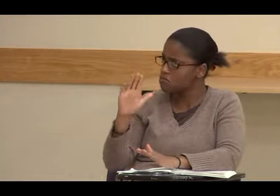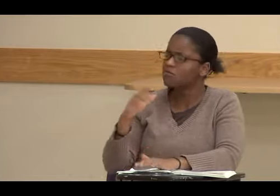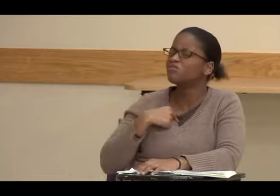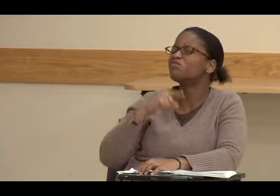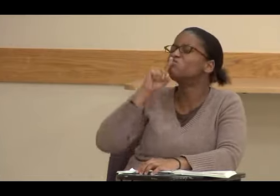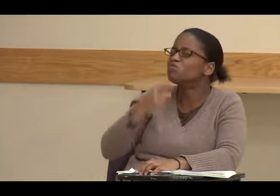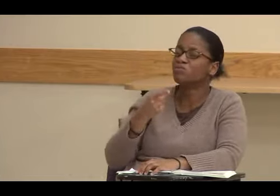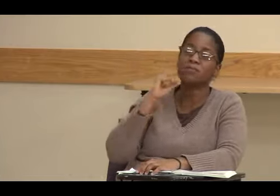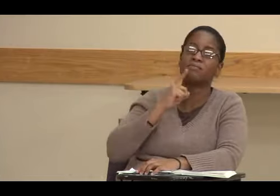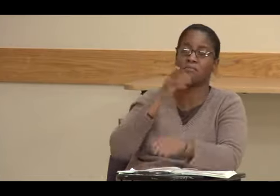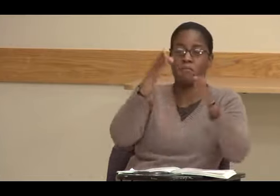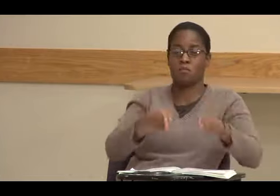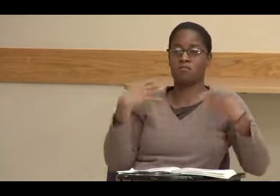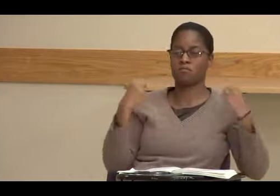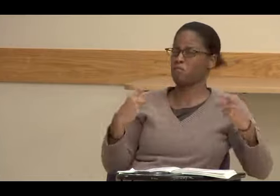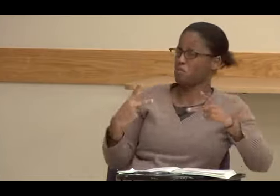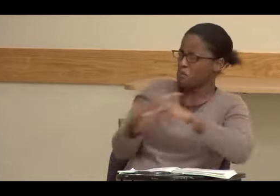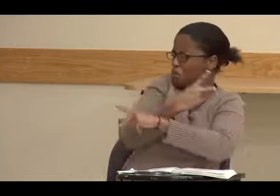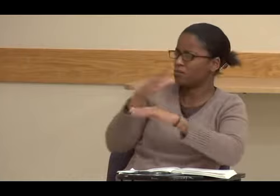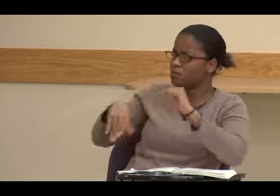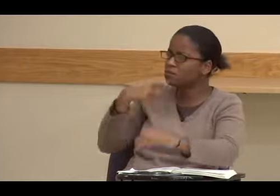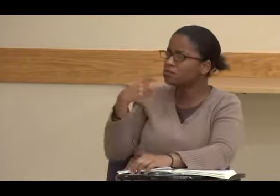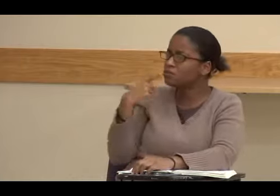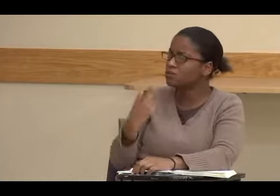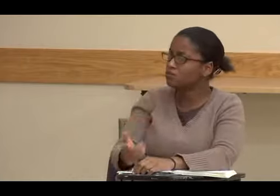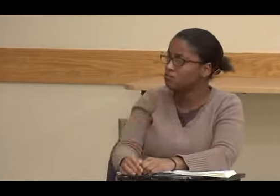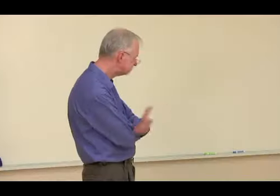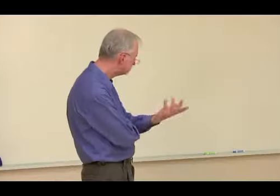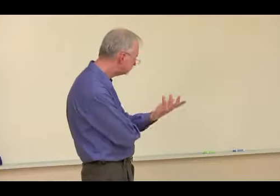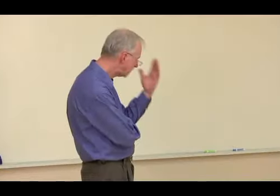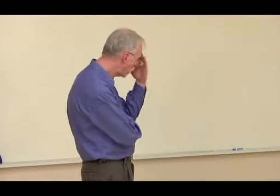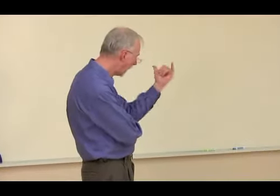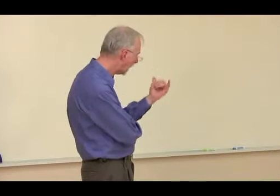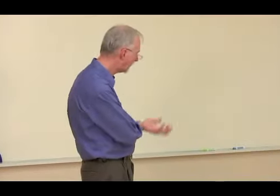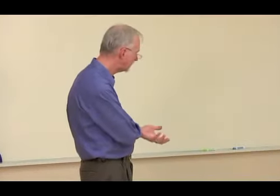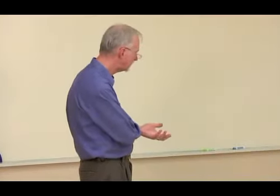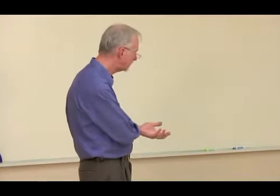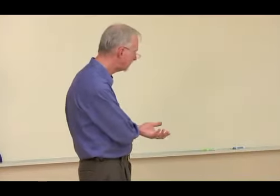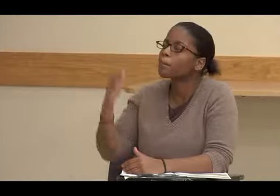I bet that the deaf person's health would eventually be worse than the hearing person's. Why?